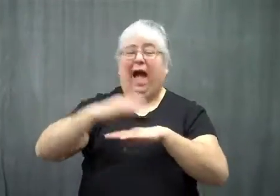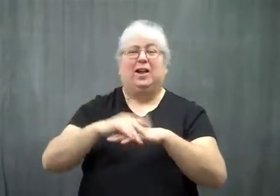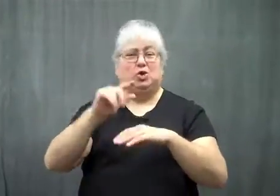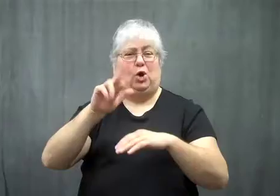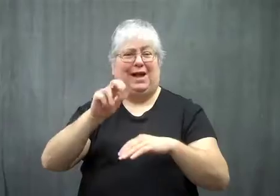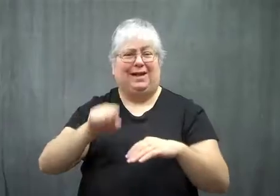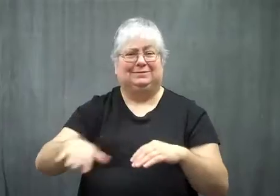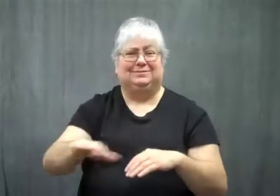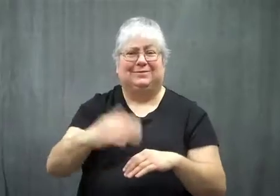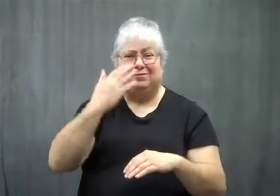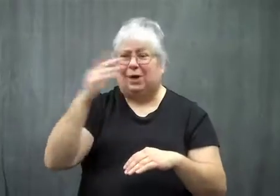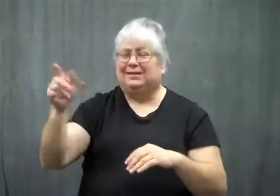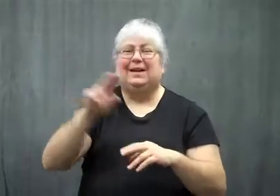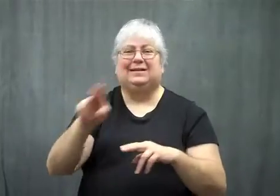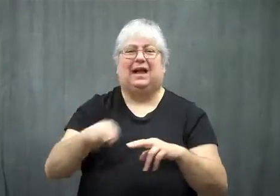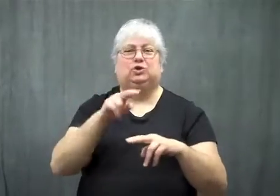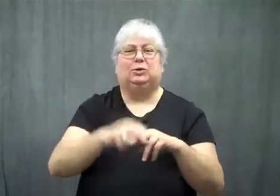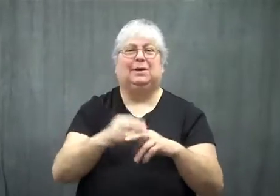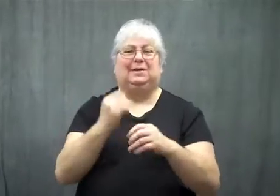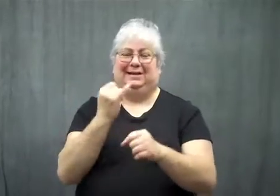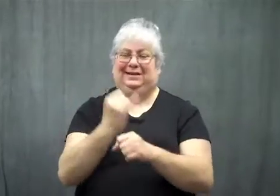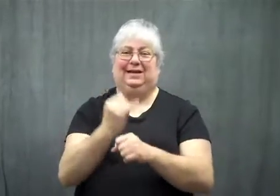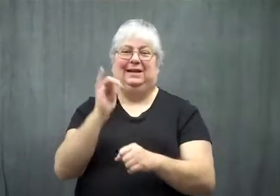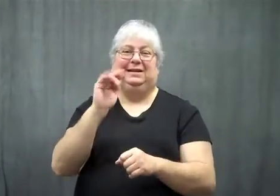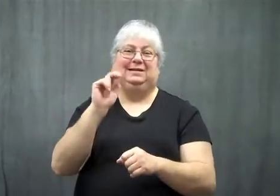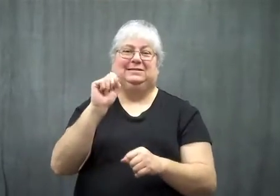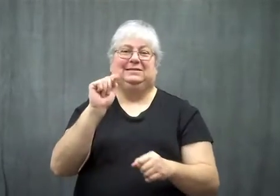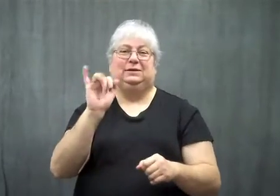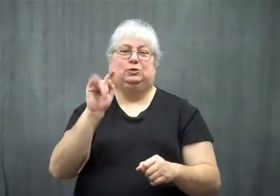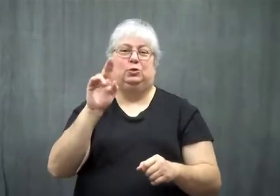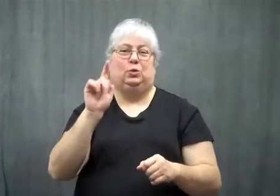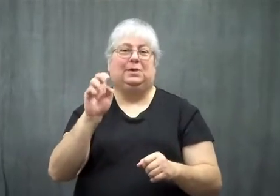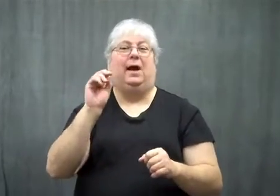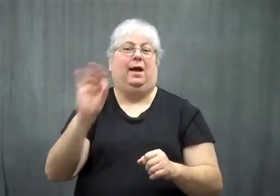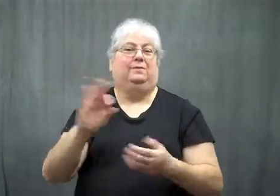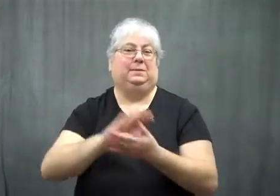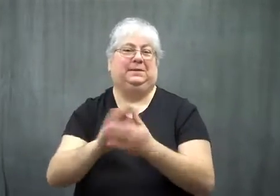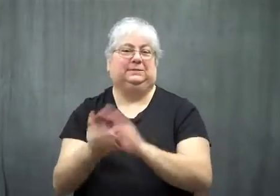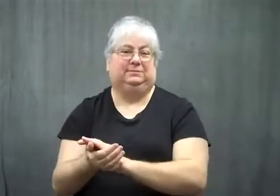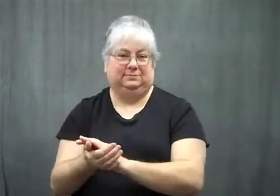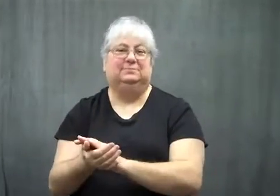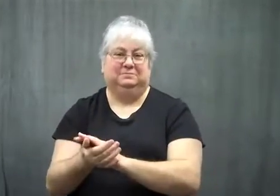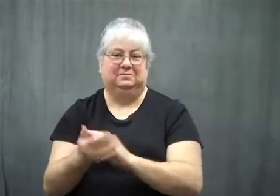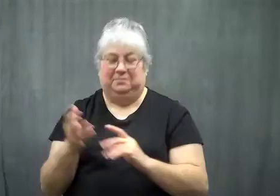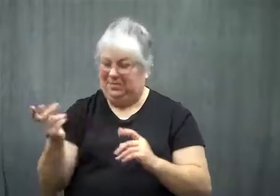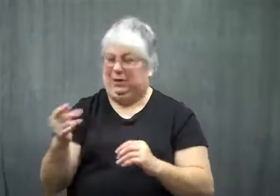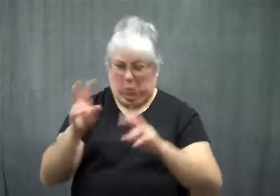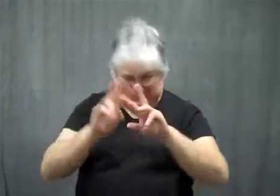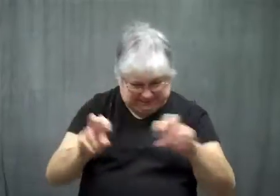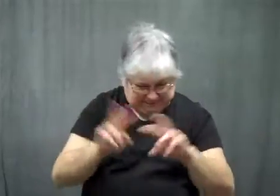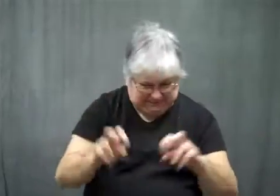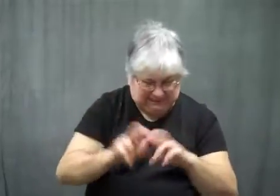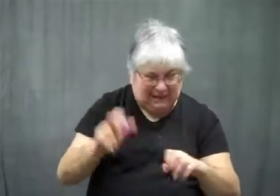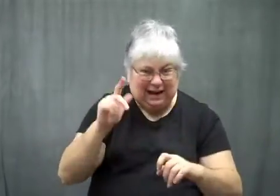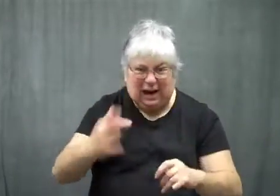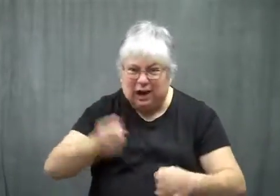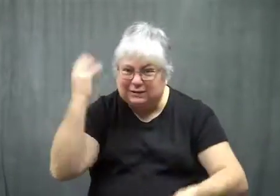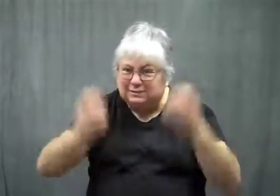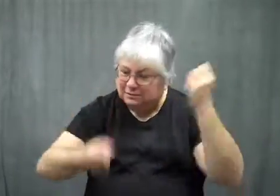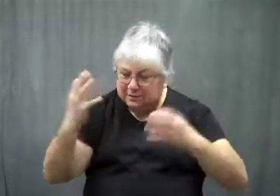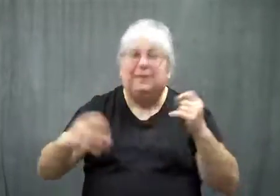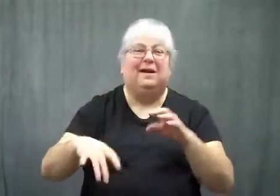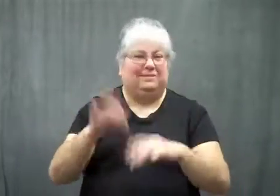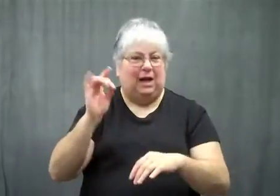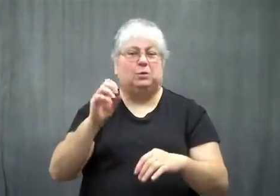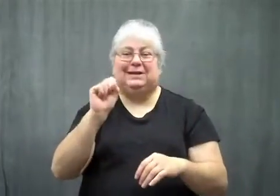It was on the lawn in front of the National Institute of Peace.